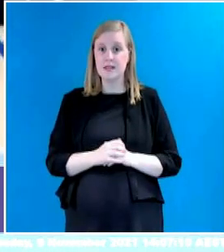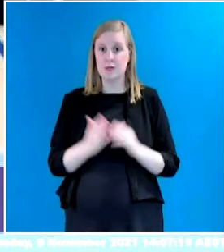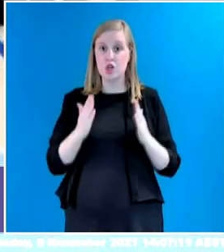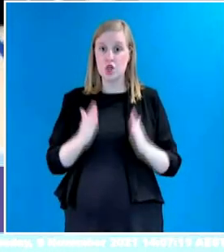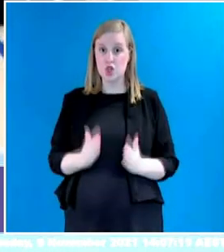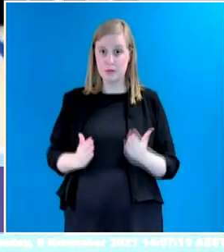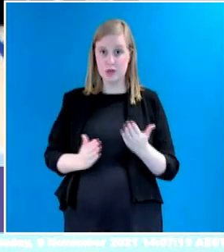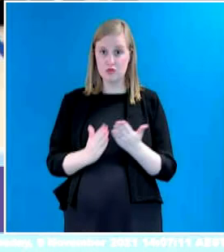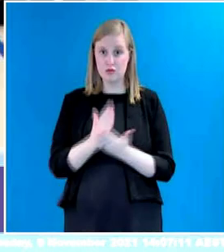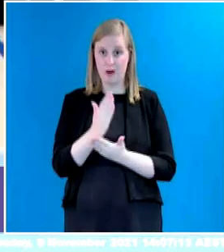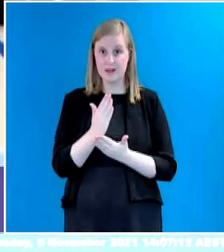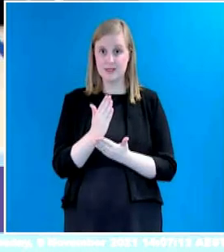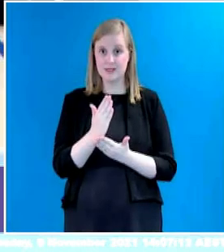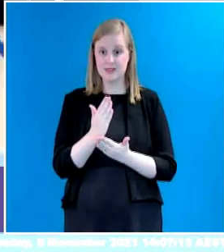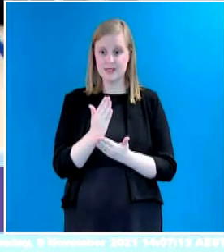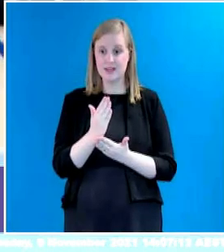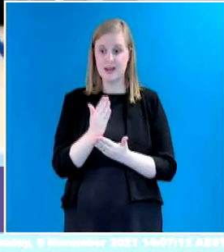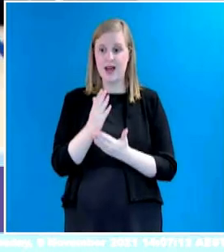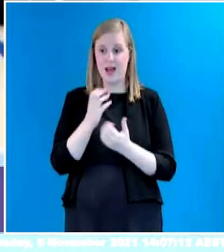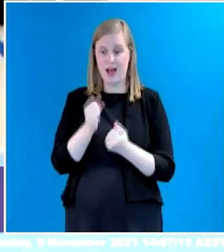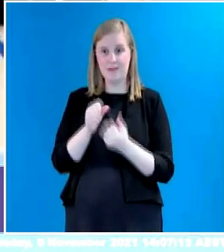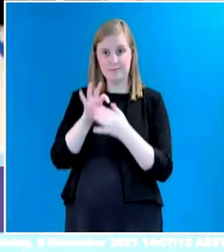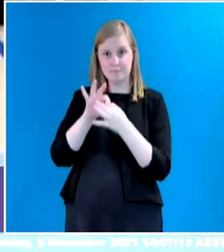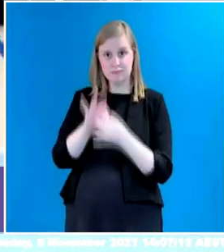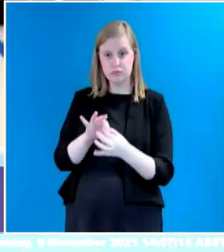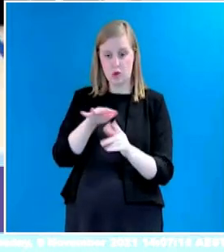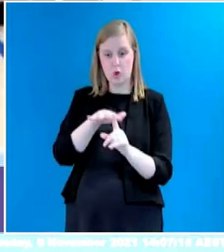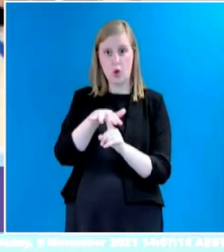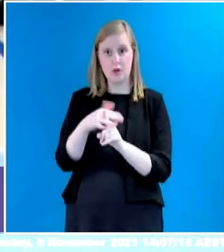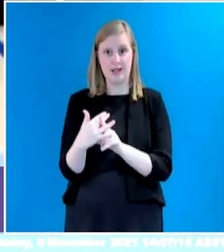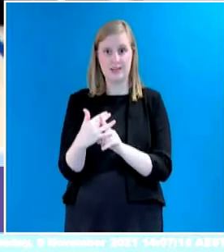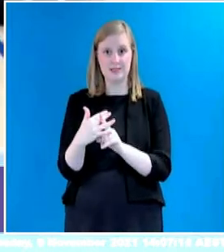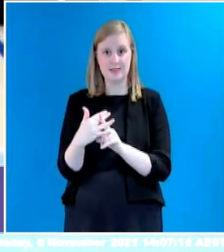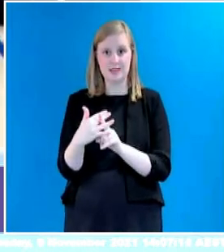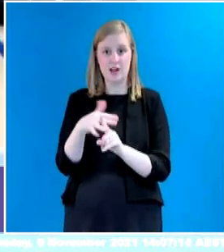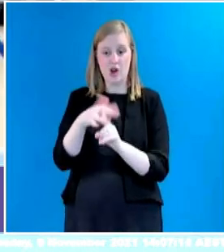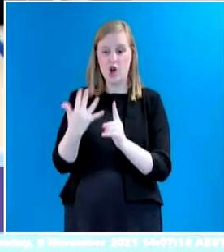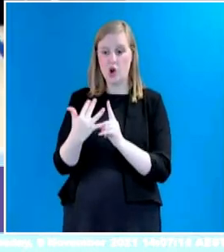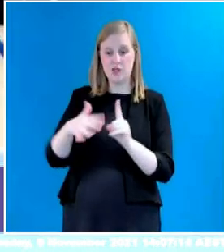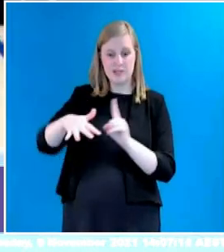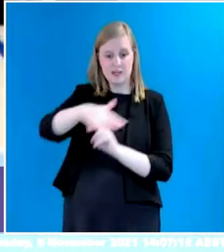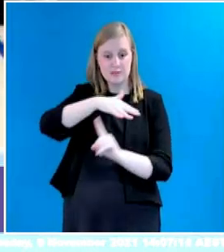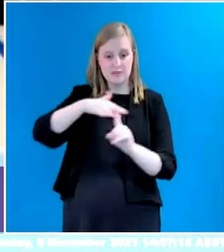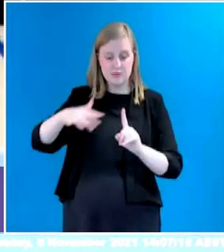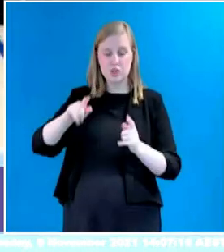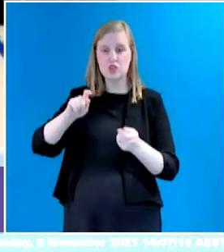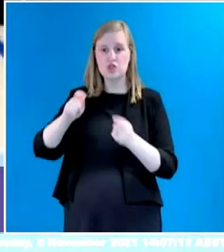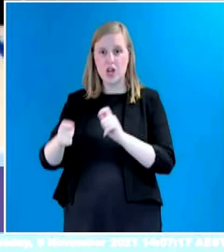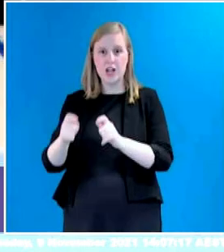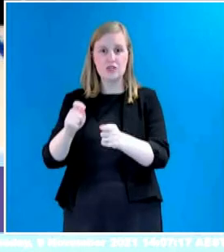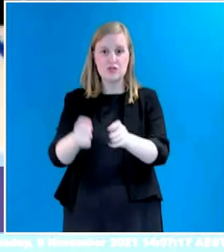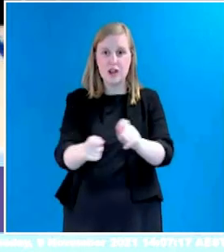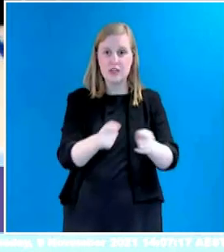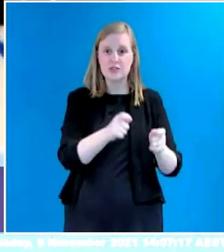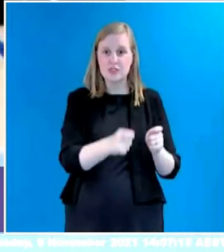context and that context changes over time. So the social, the economic or the technological circumstances in which